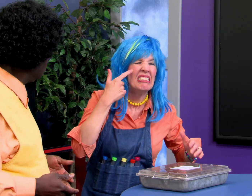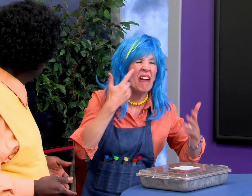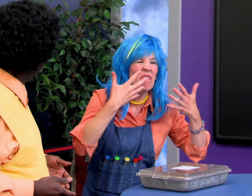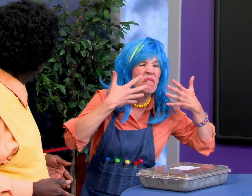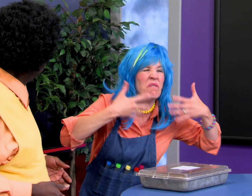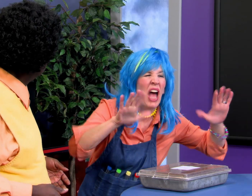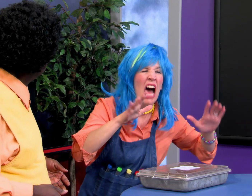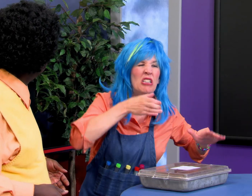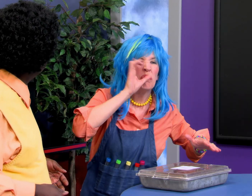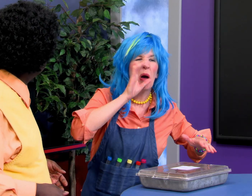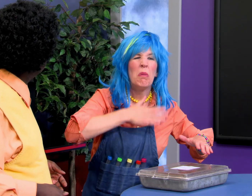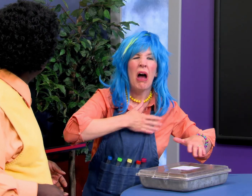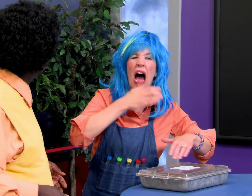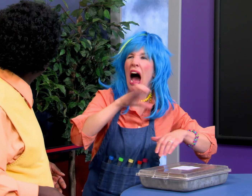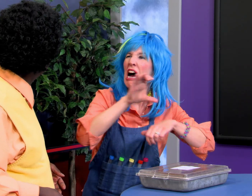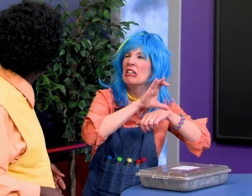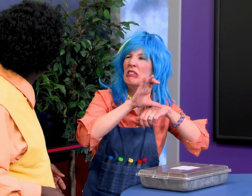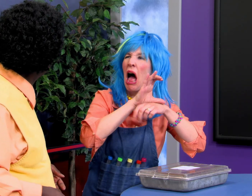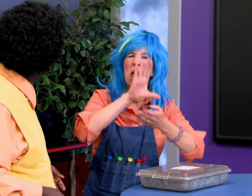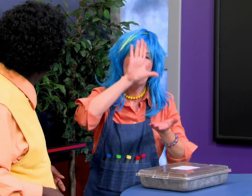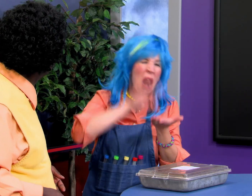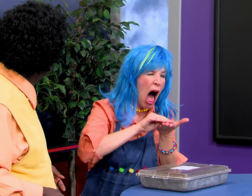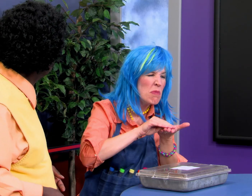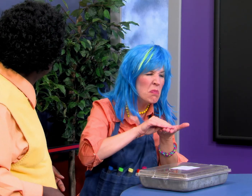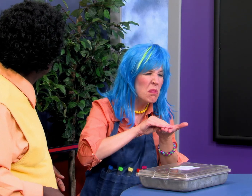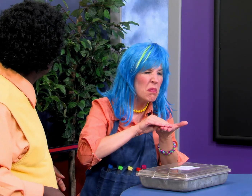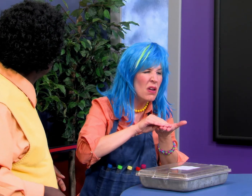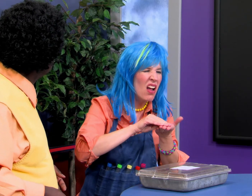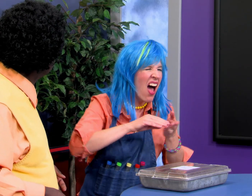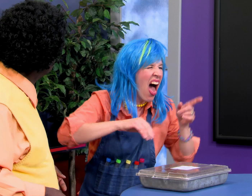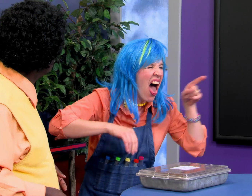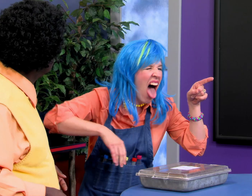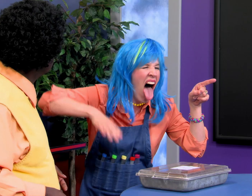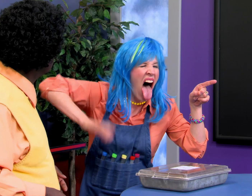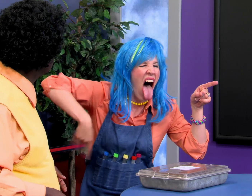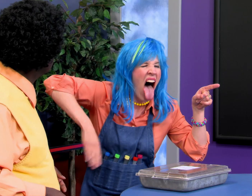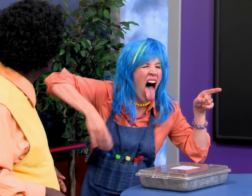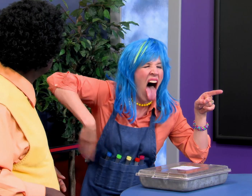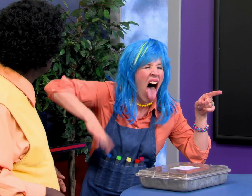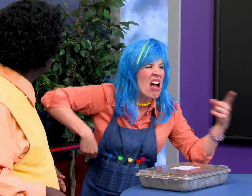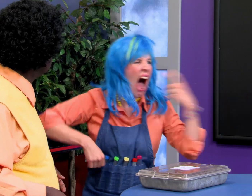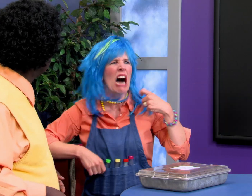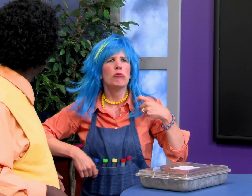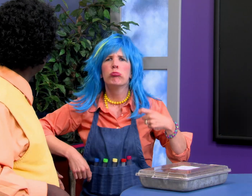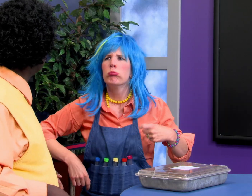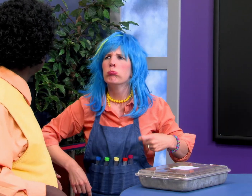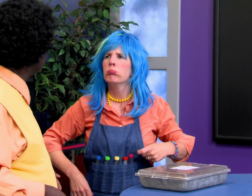LISA DRANK ALL OF MY HOT CHOCOLATE DOWN TO THE LAST DROP WITHOUT ASKING ME.